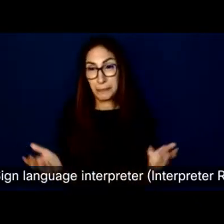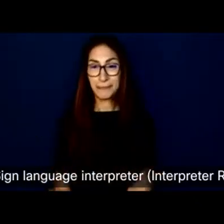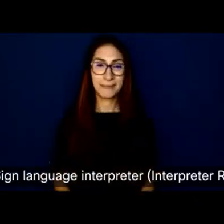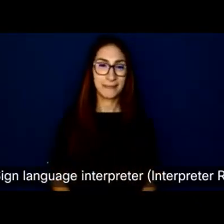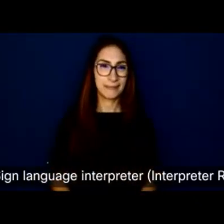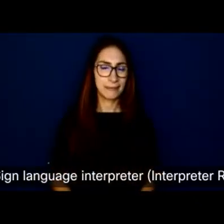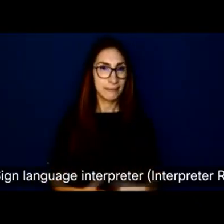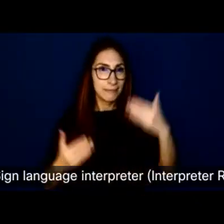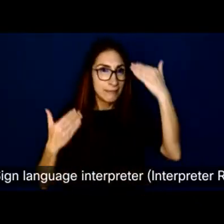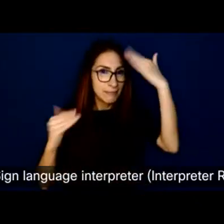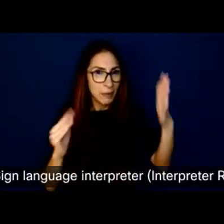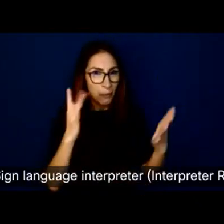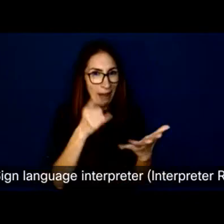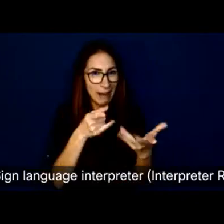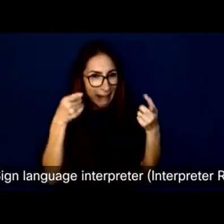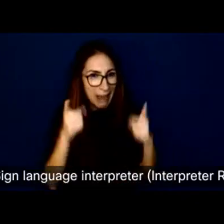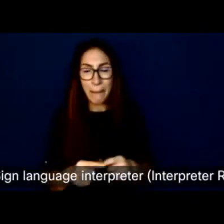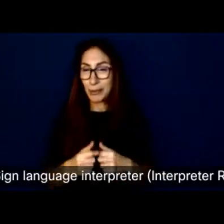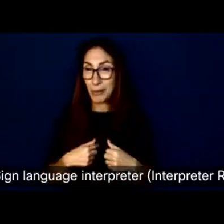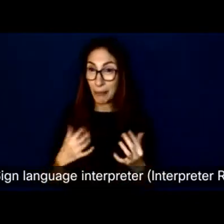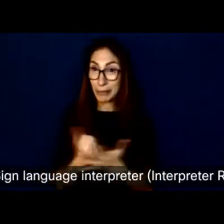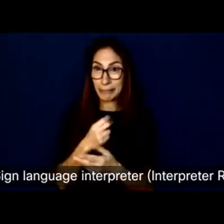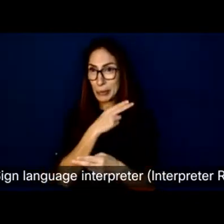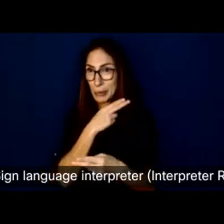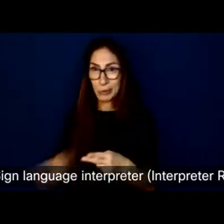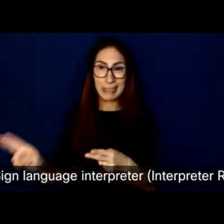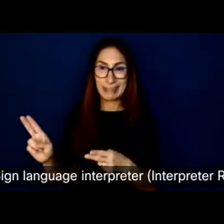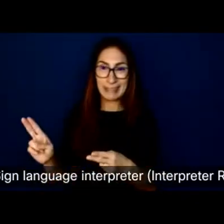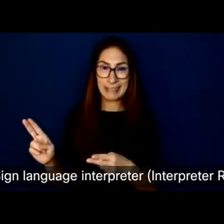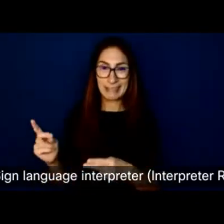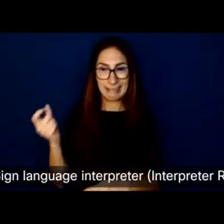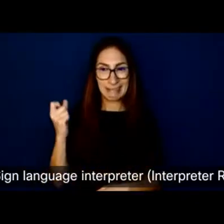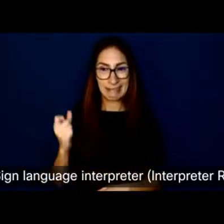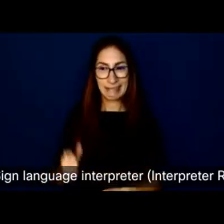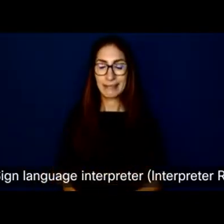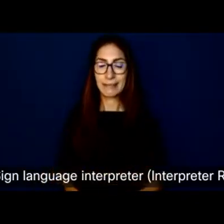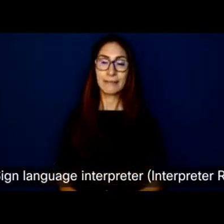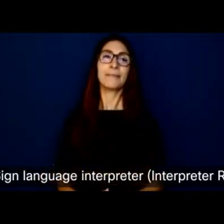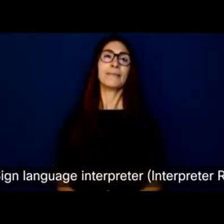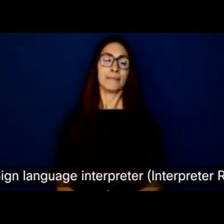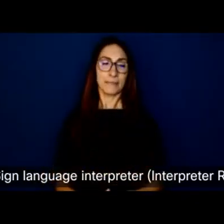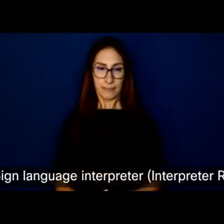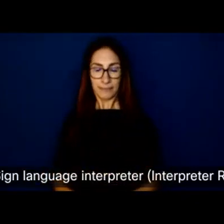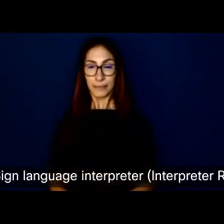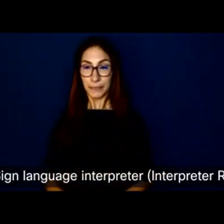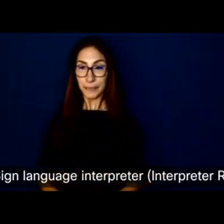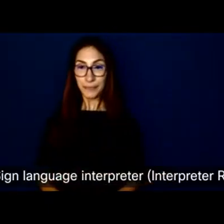doing this. Let me make a quick, here we go. Ah yes, here we are.